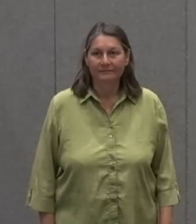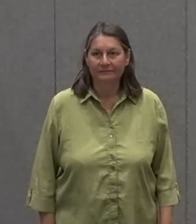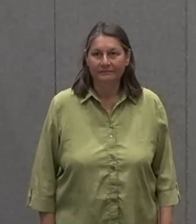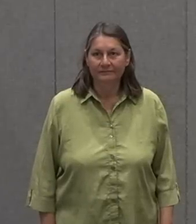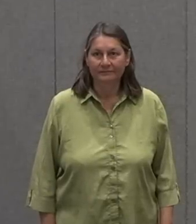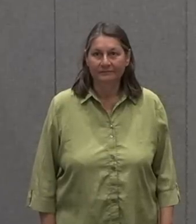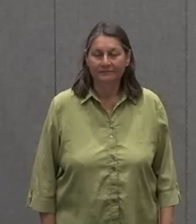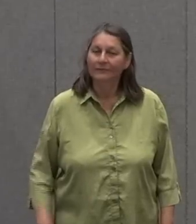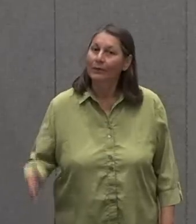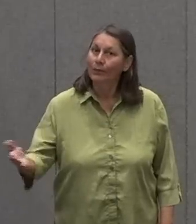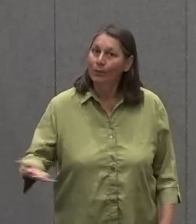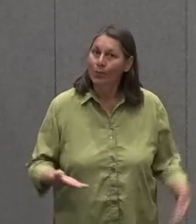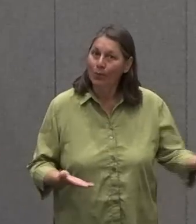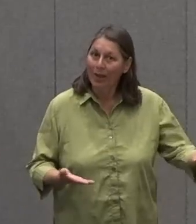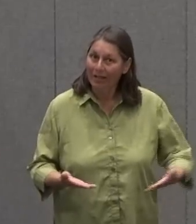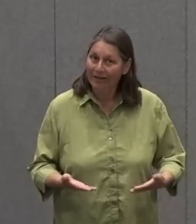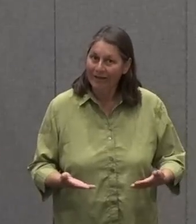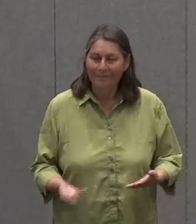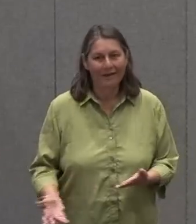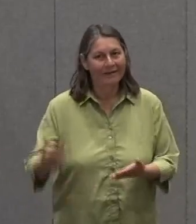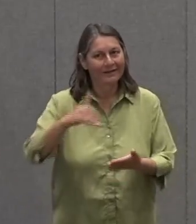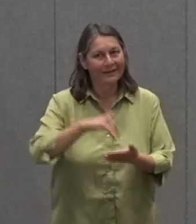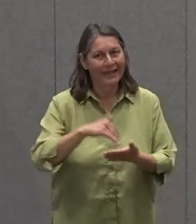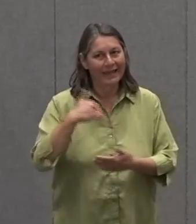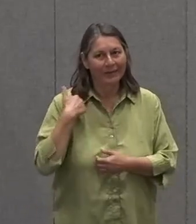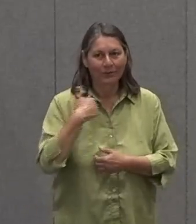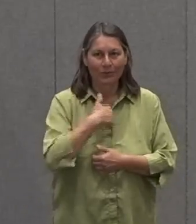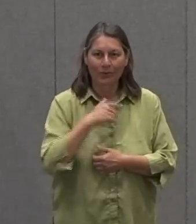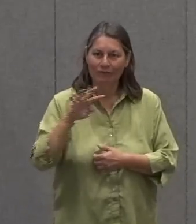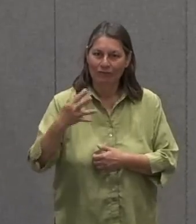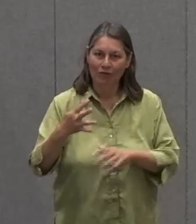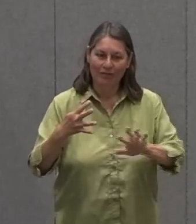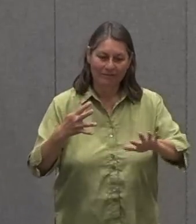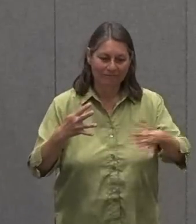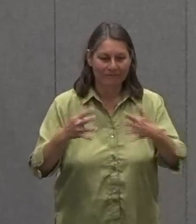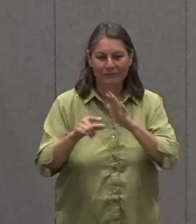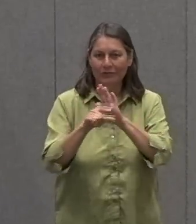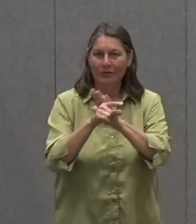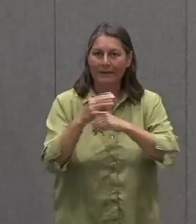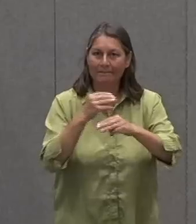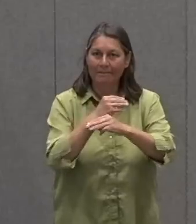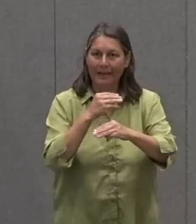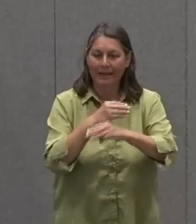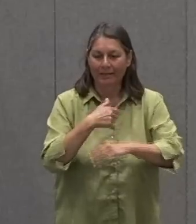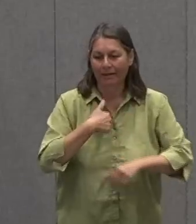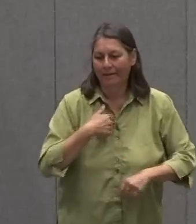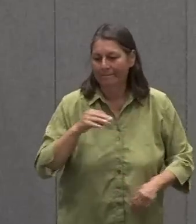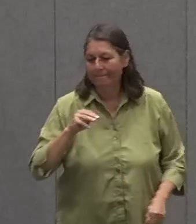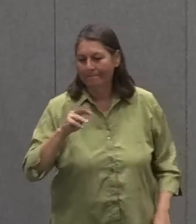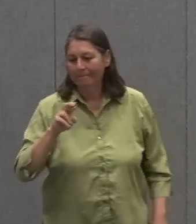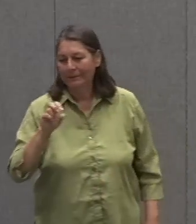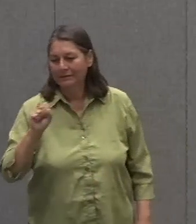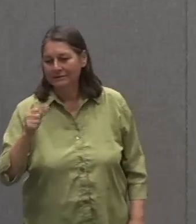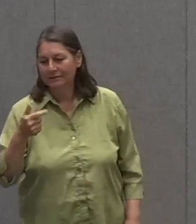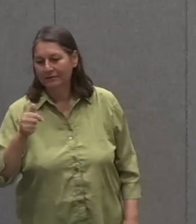Welcome! Again, we're in fourth and fifth grade math. Hi, I'm Mrs. Gaudet. Hello, mathematicians.